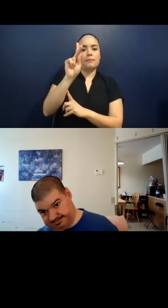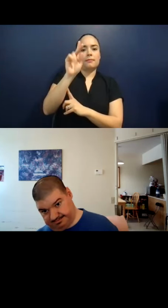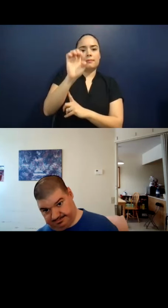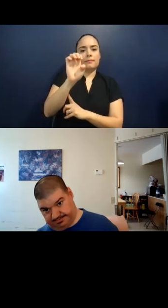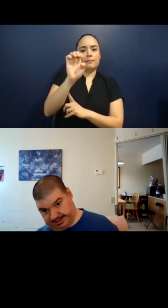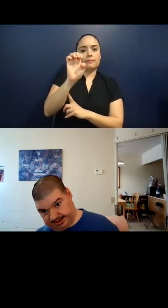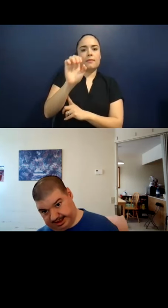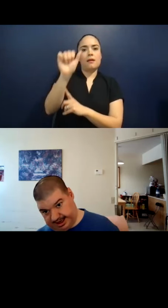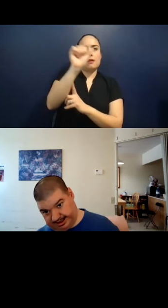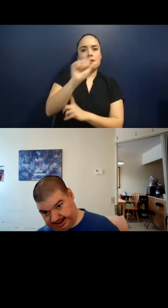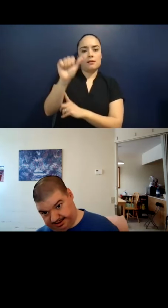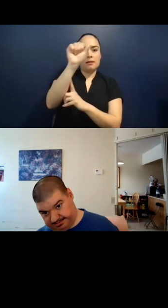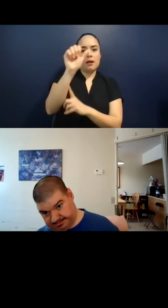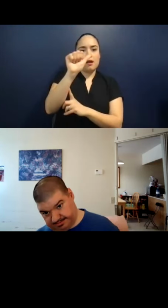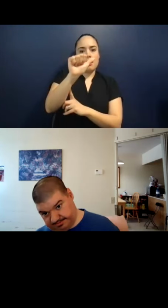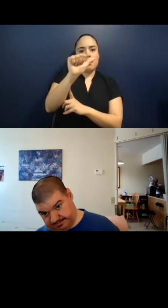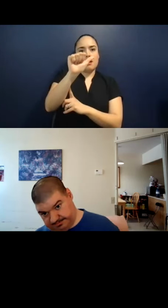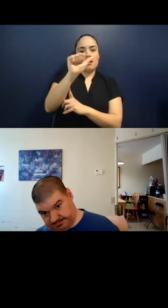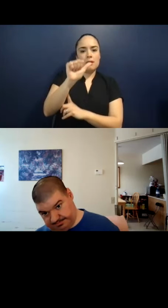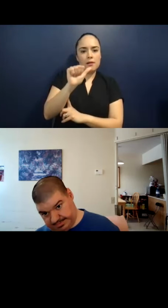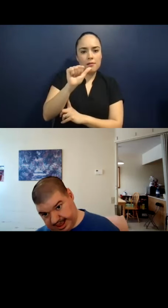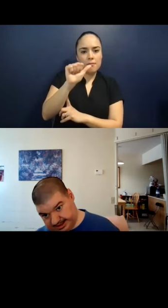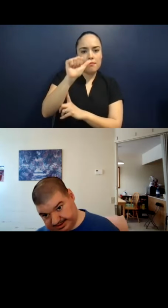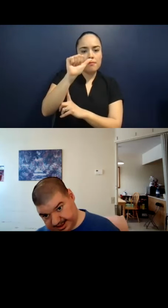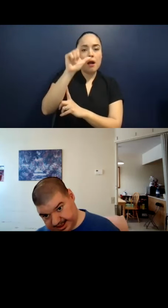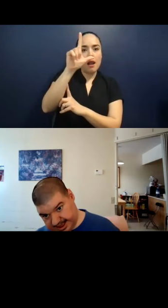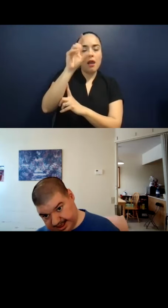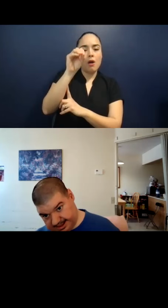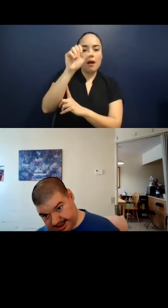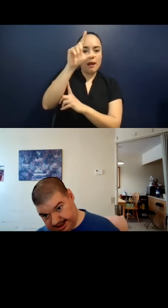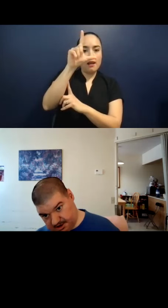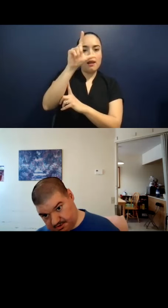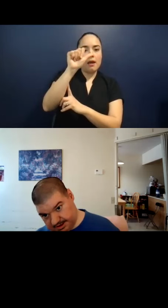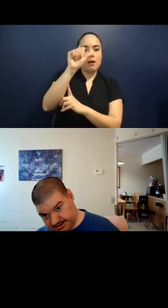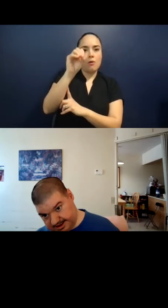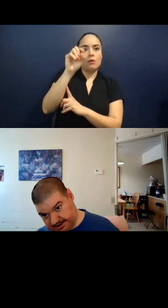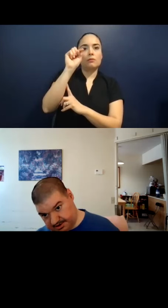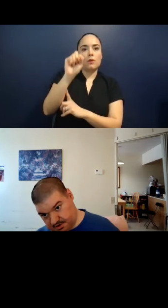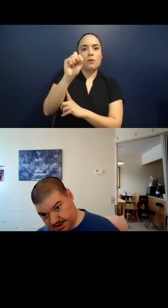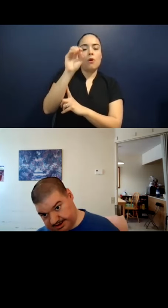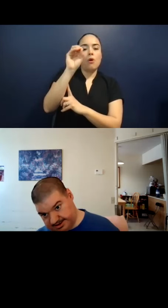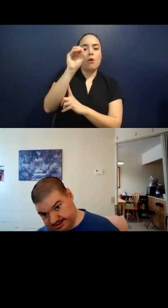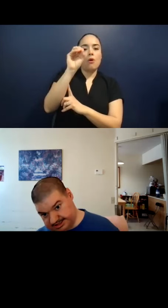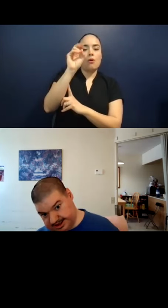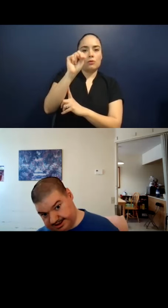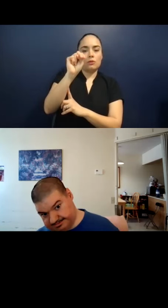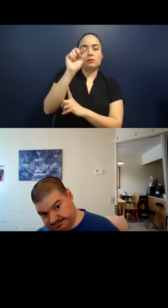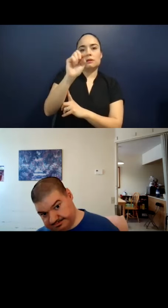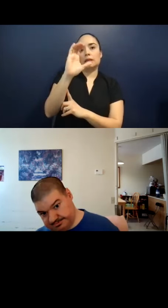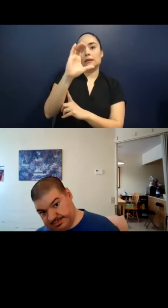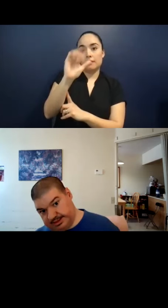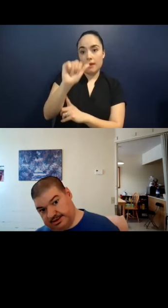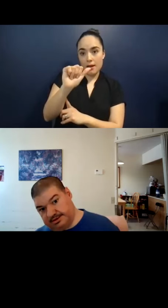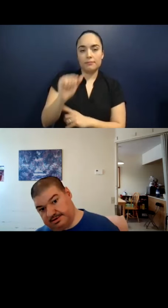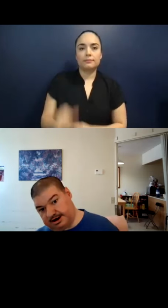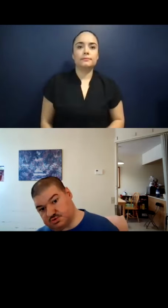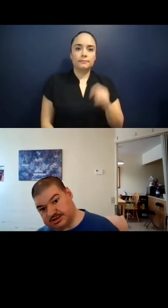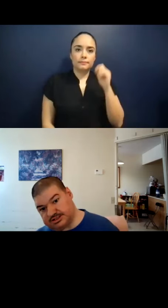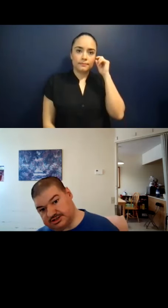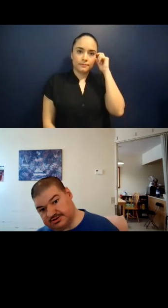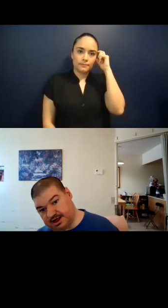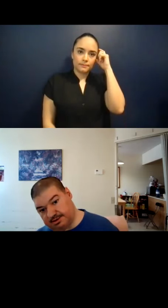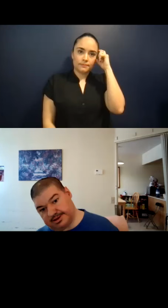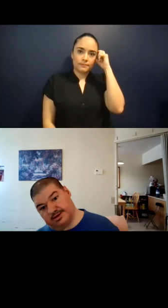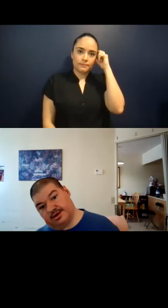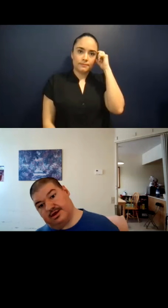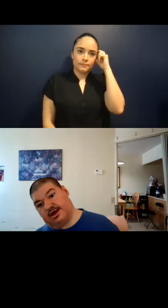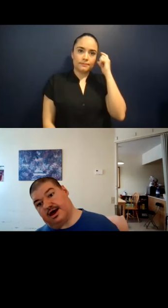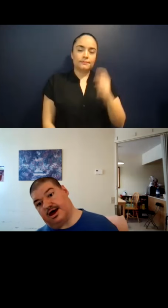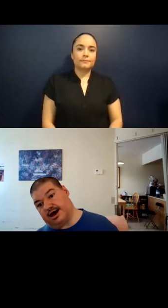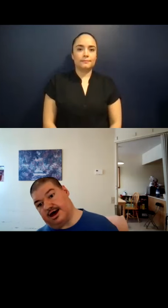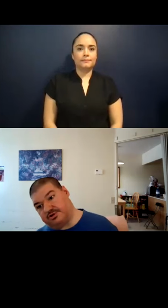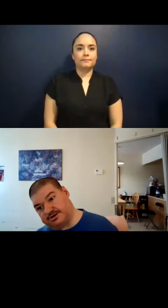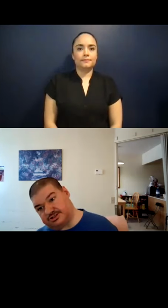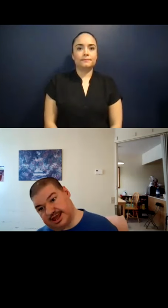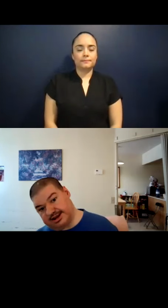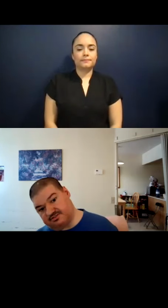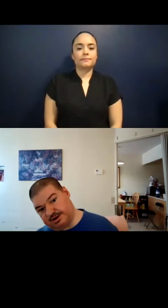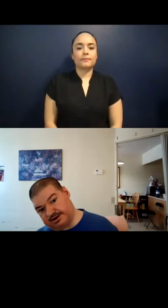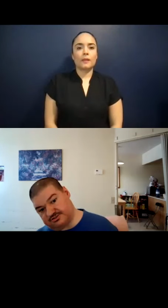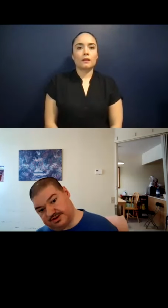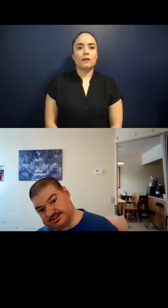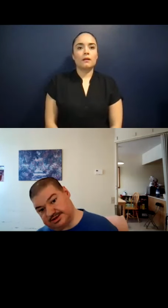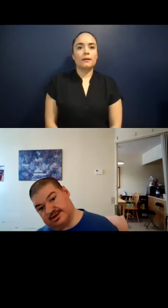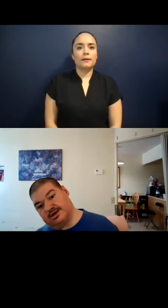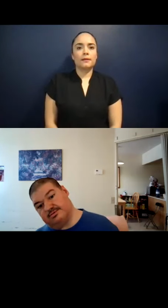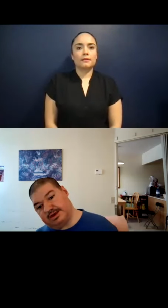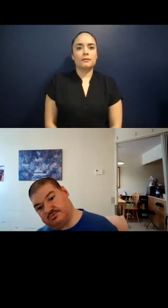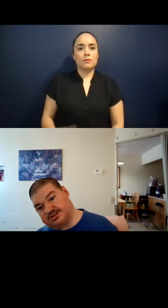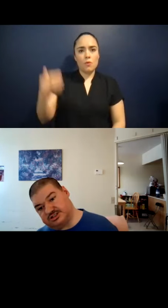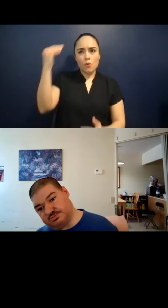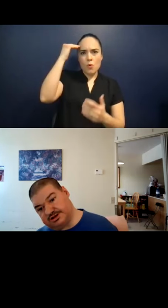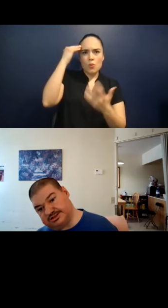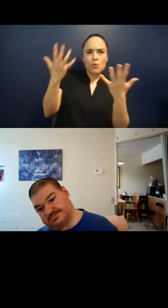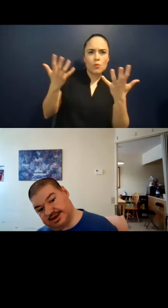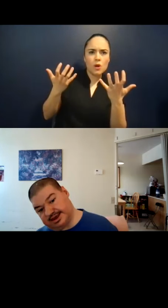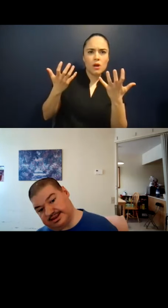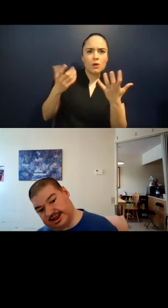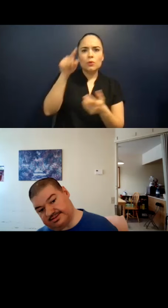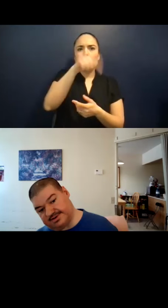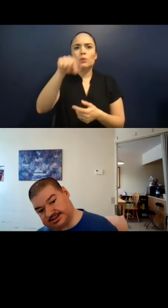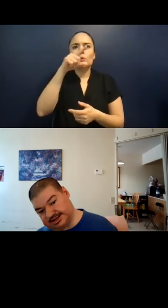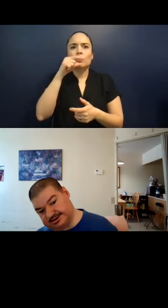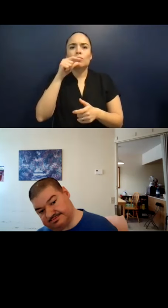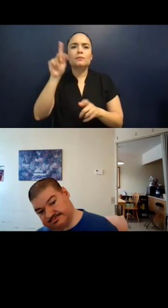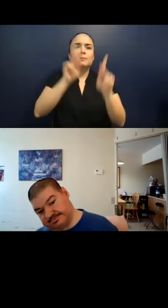or you can contact them by email .